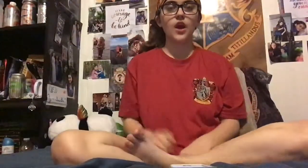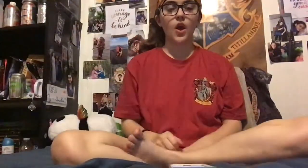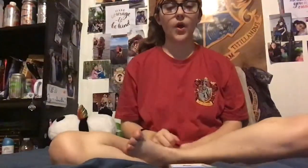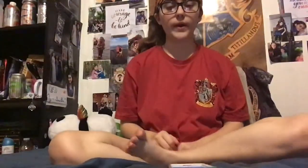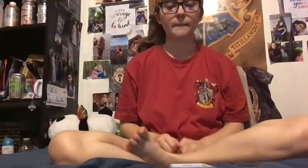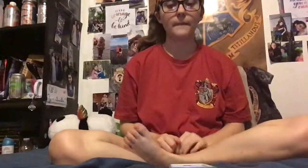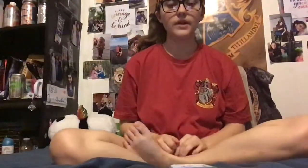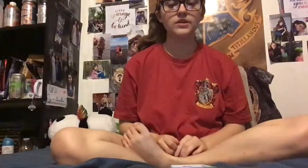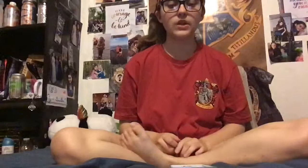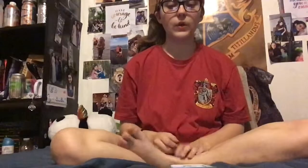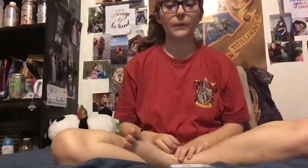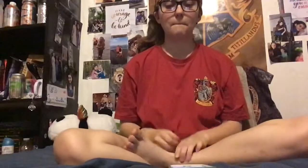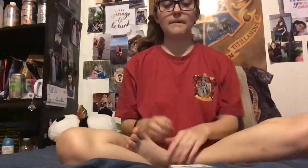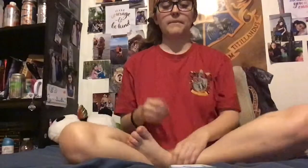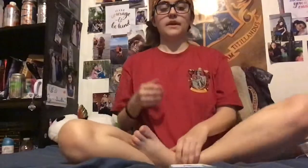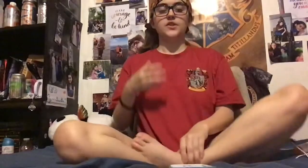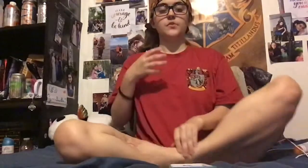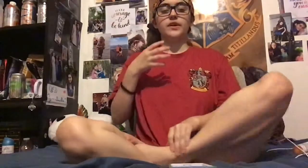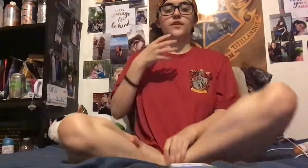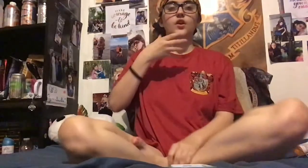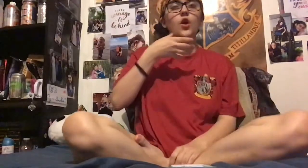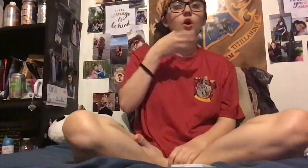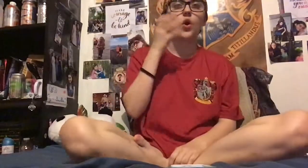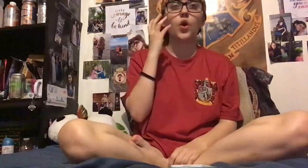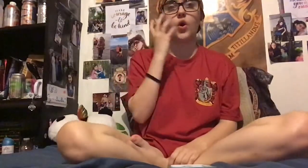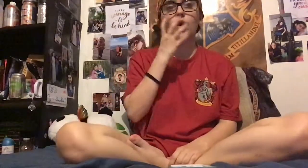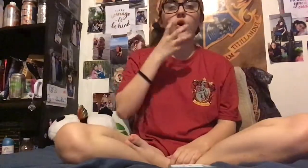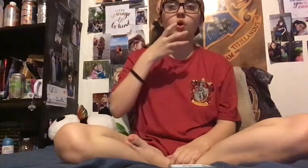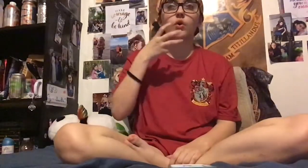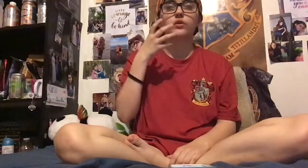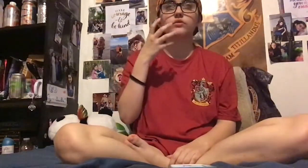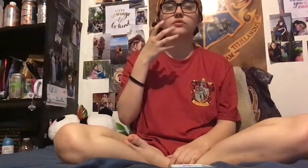Okay, so it begins with oh ooh oh oooh